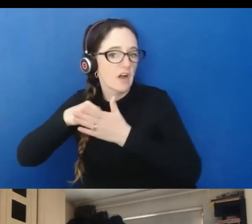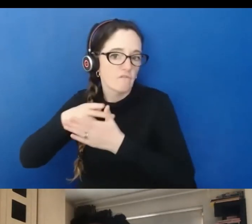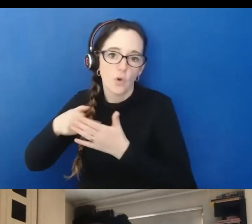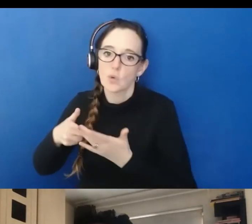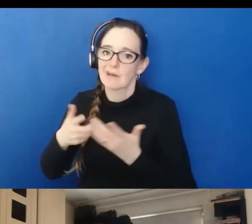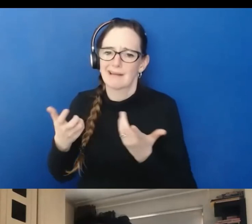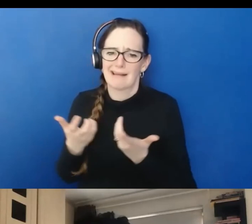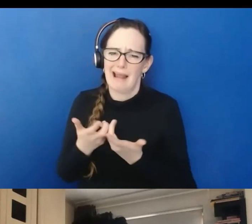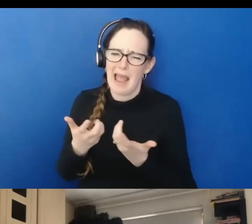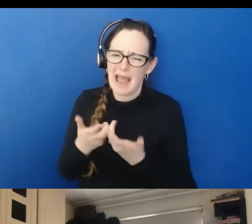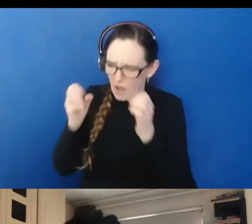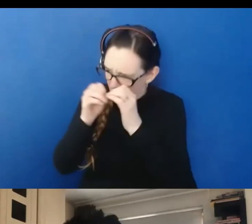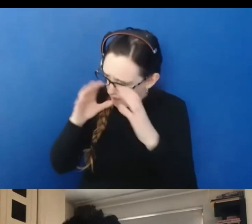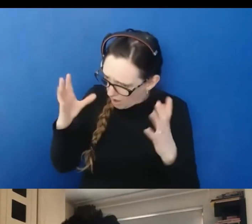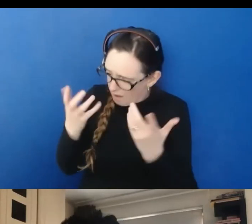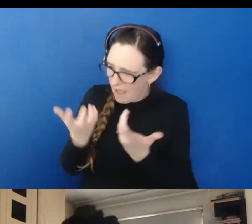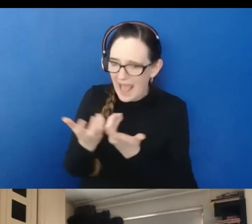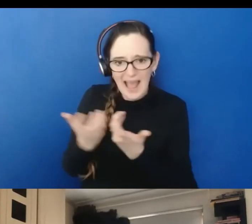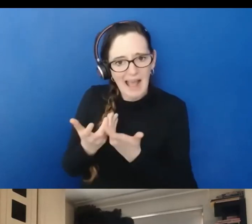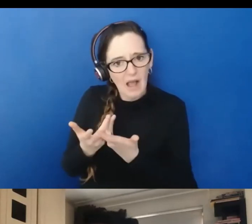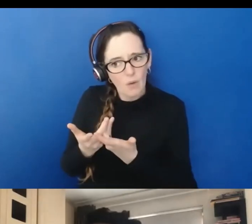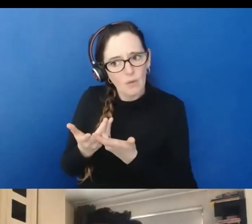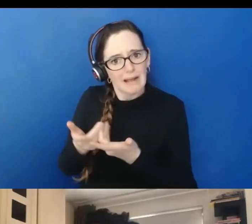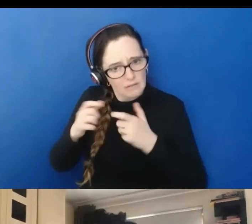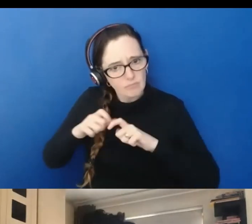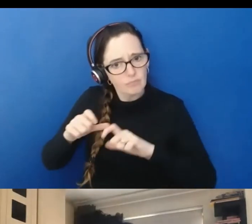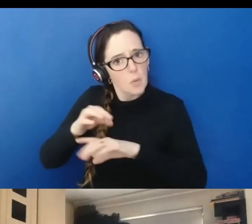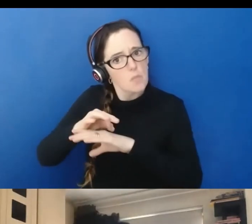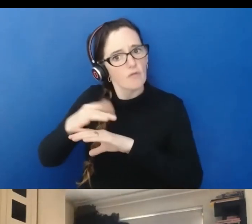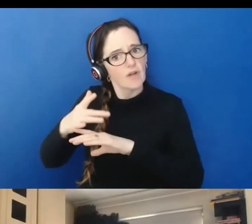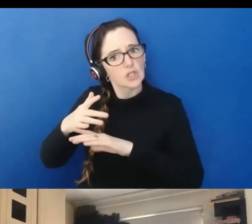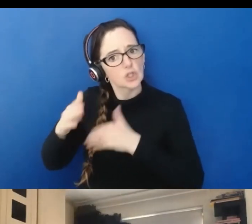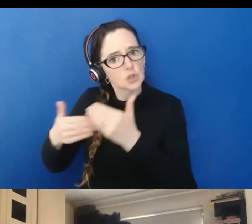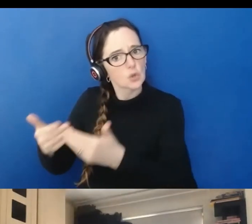enable professionalisation but also have horizontal power structures